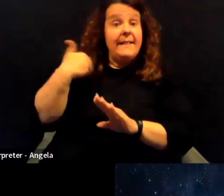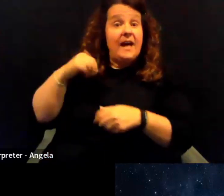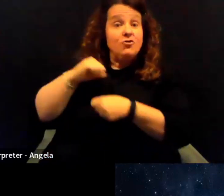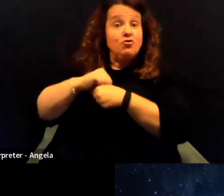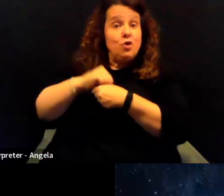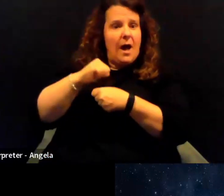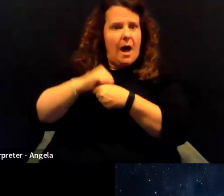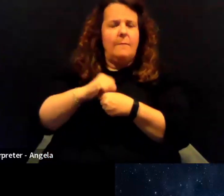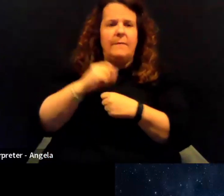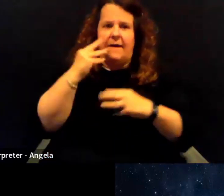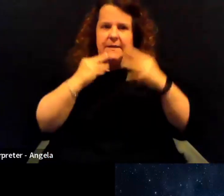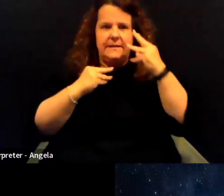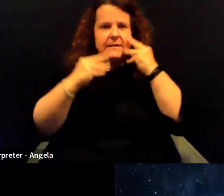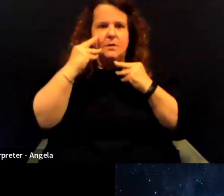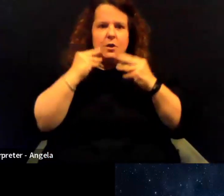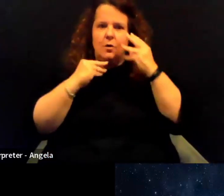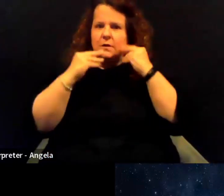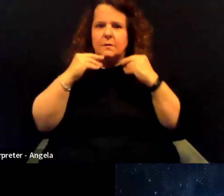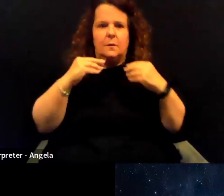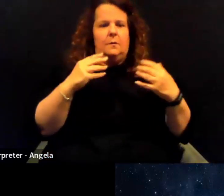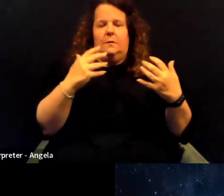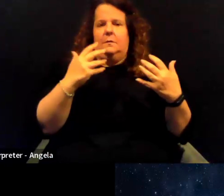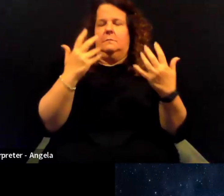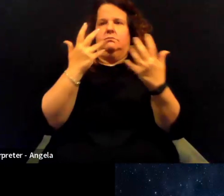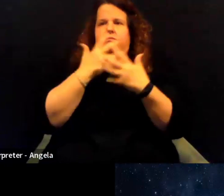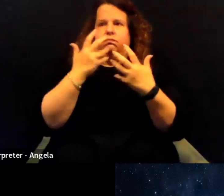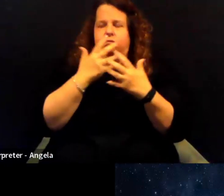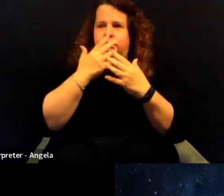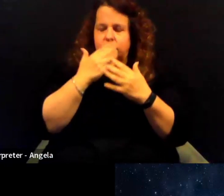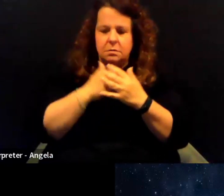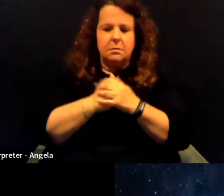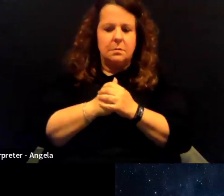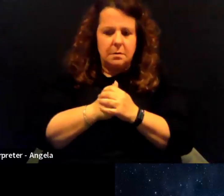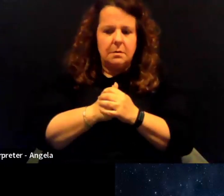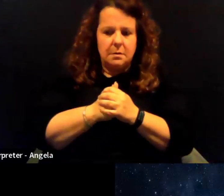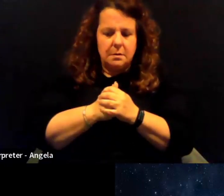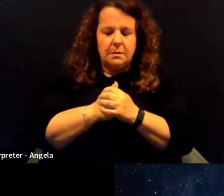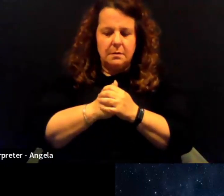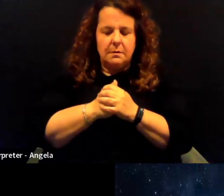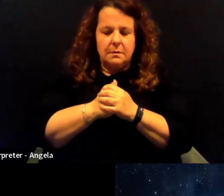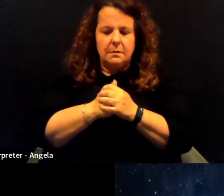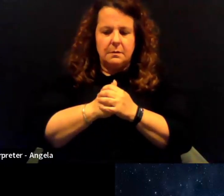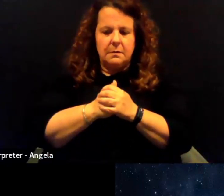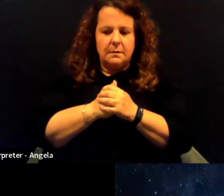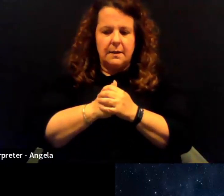experienced a lot of the people I worked with the team members and the managers who did not